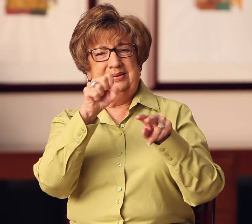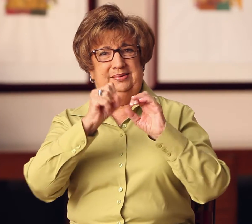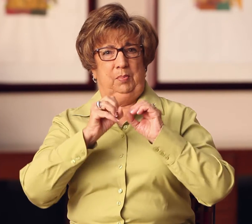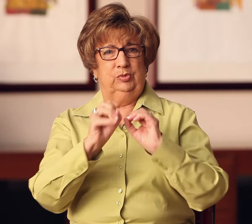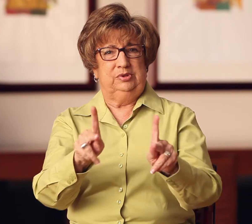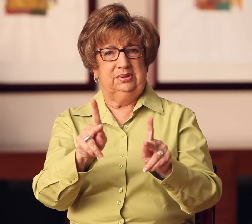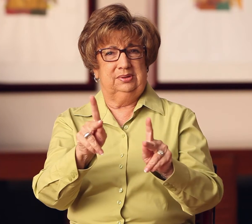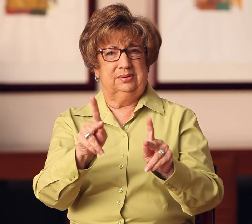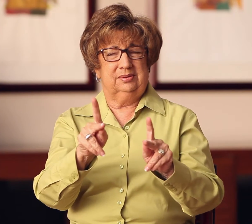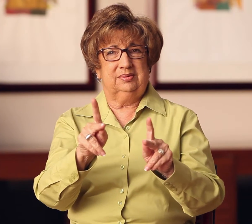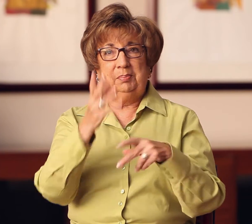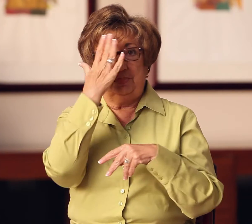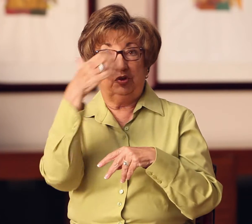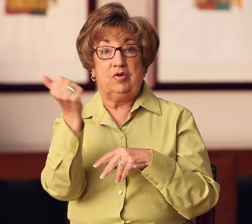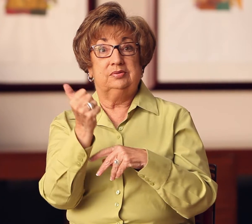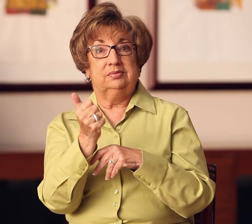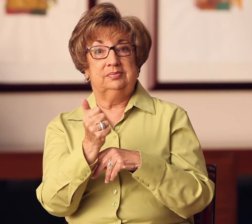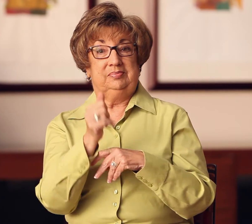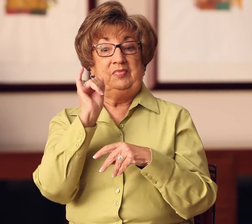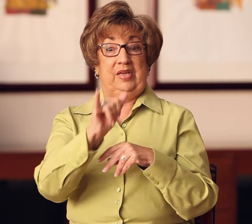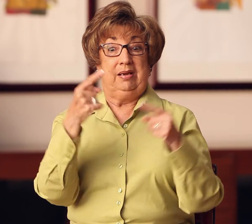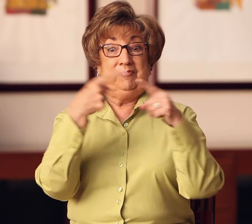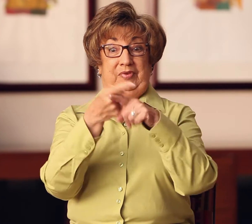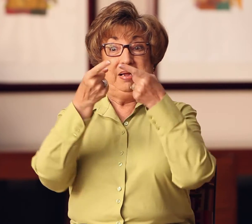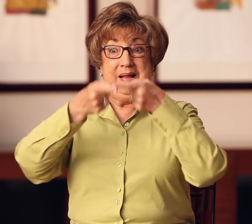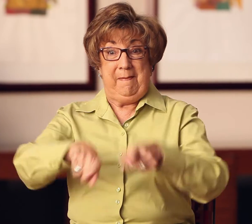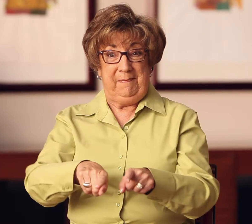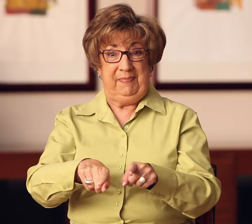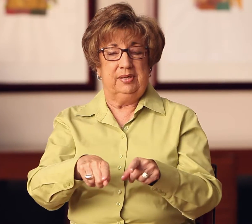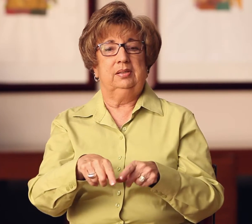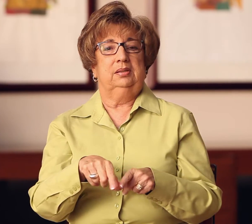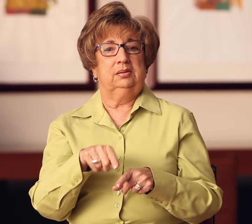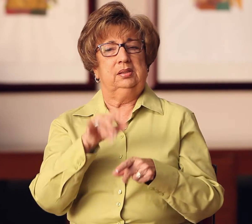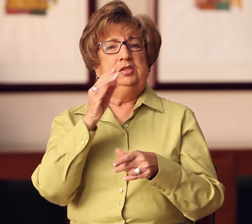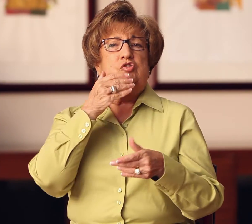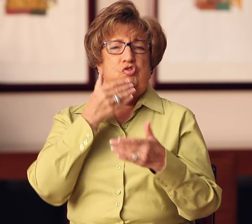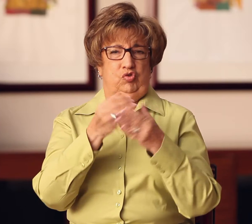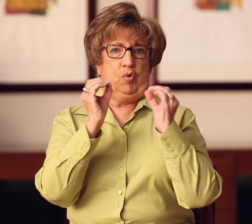but instead look at it as an opportunity. When that conflict occurs, this is a good